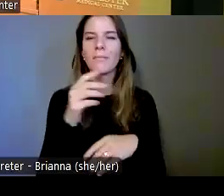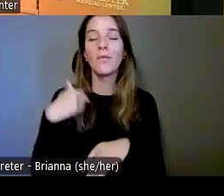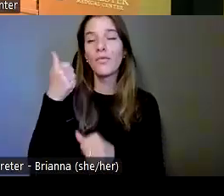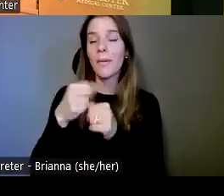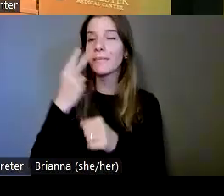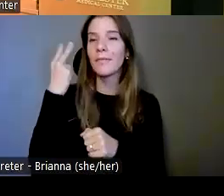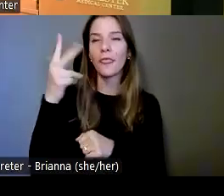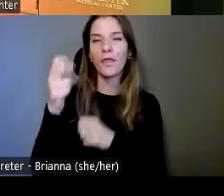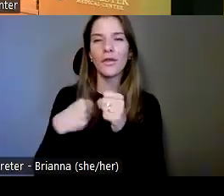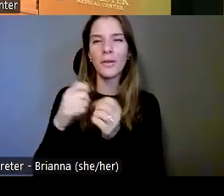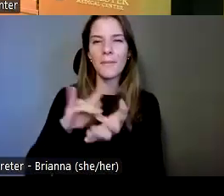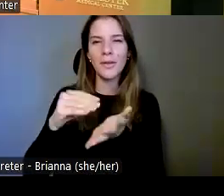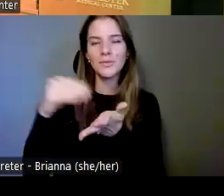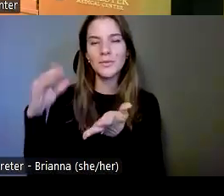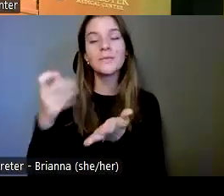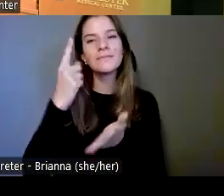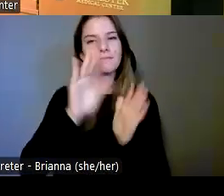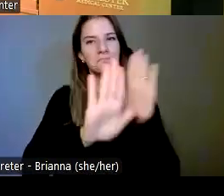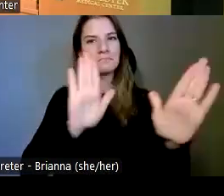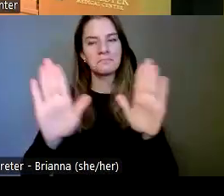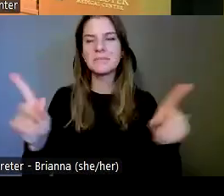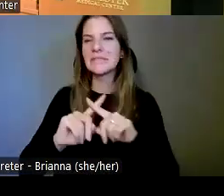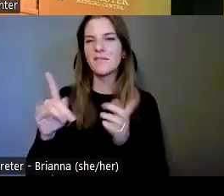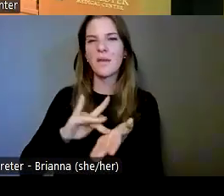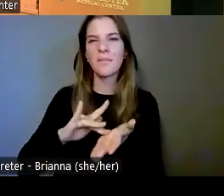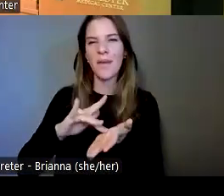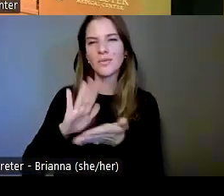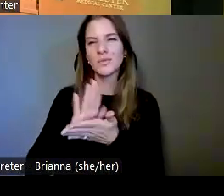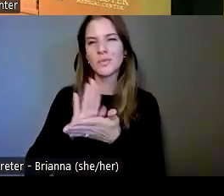has a little bit different experience as a medical student or going through it. I was just like